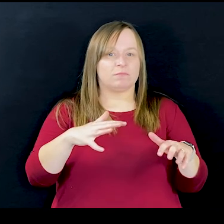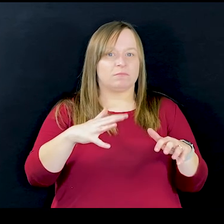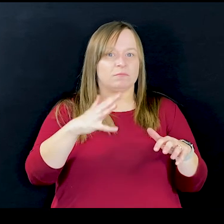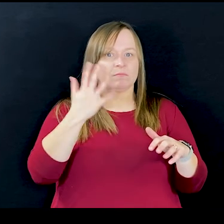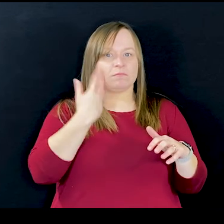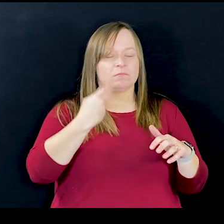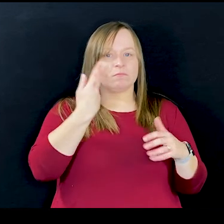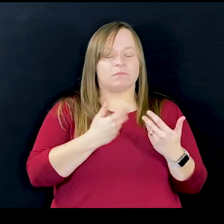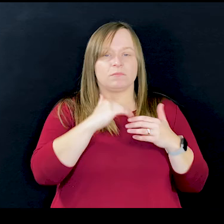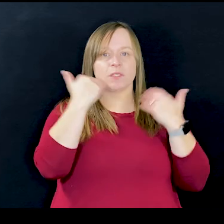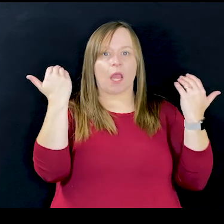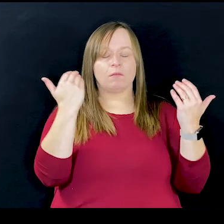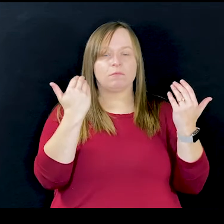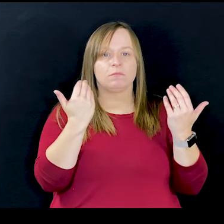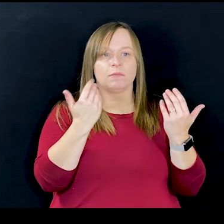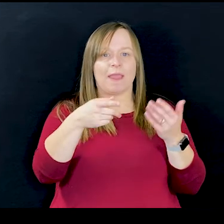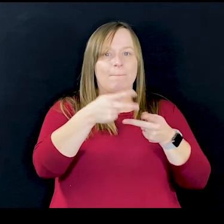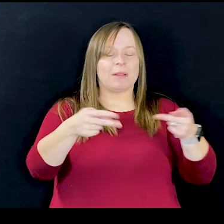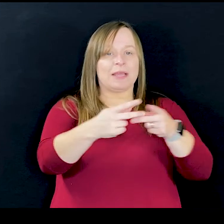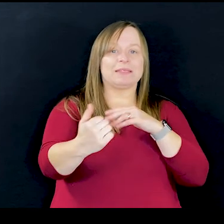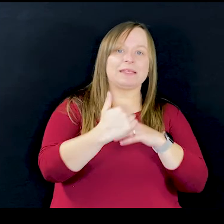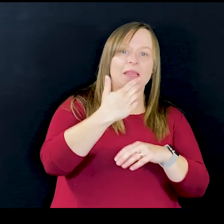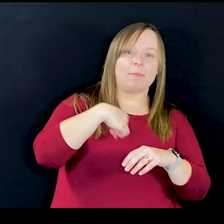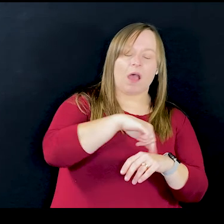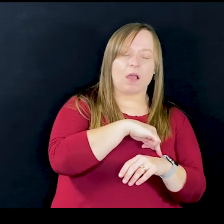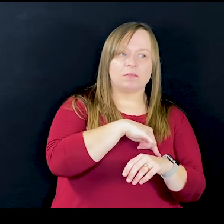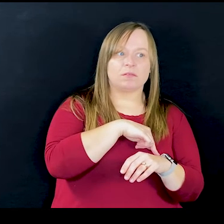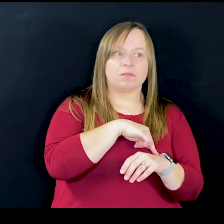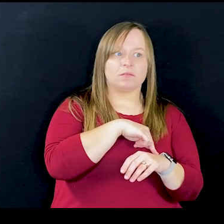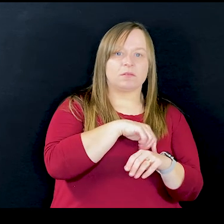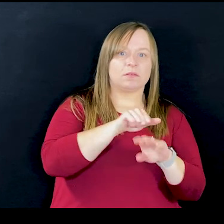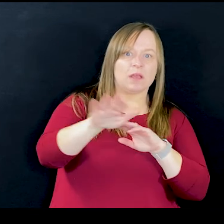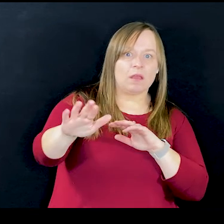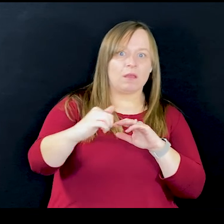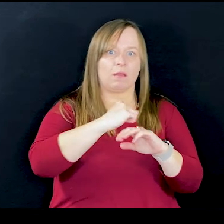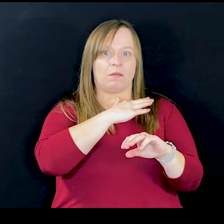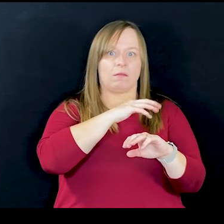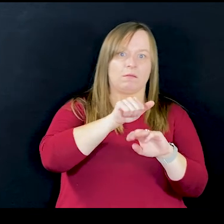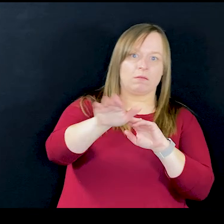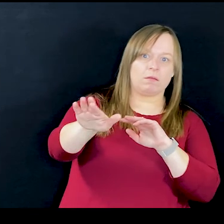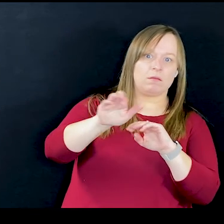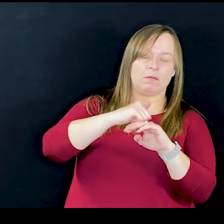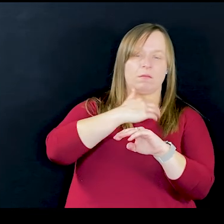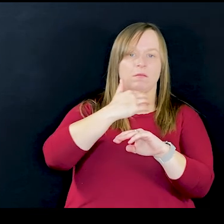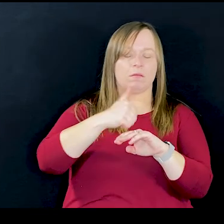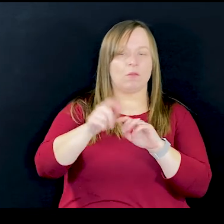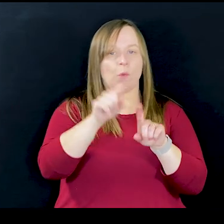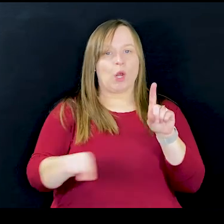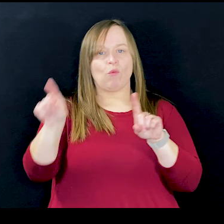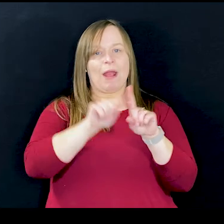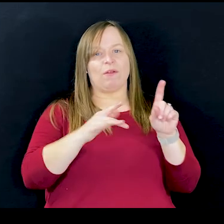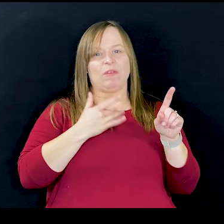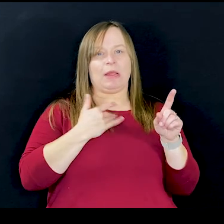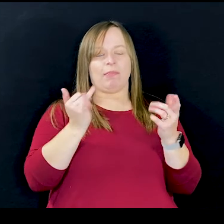That they had went somewhere and that place had sent them to us, and now we're sending them to another provider who may take